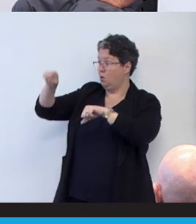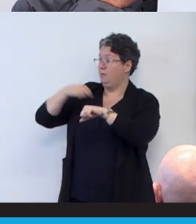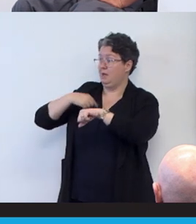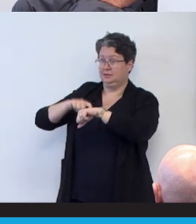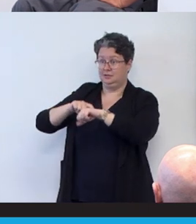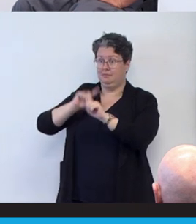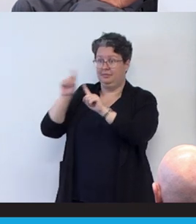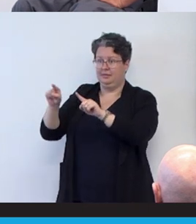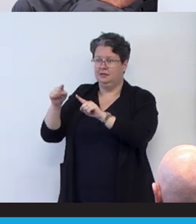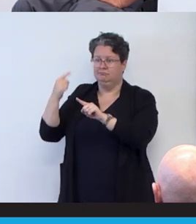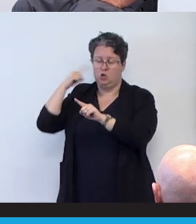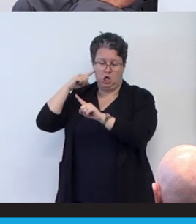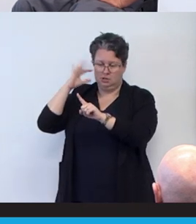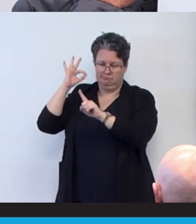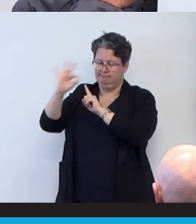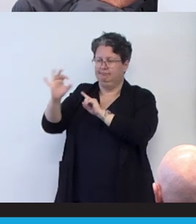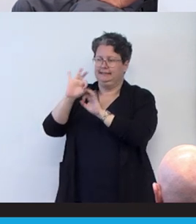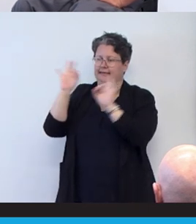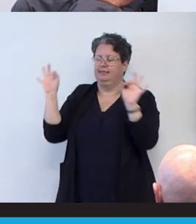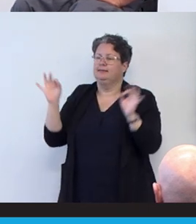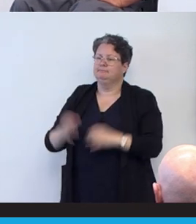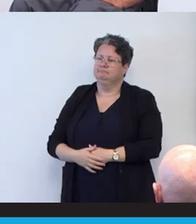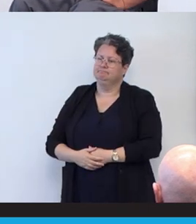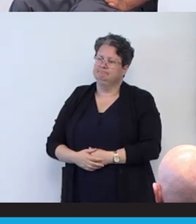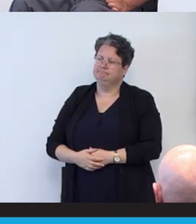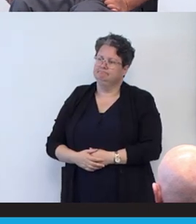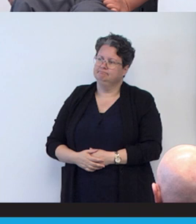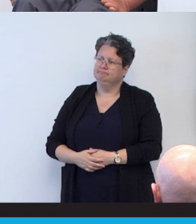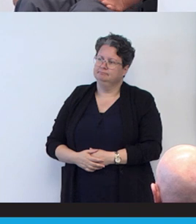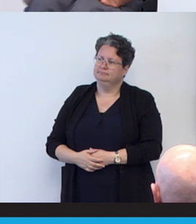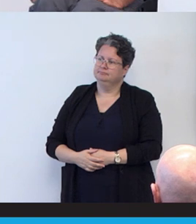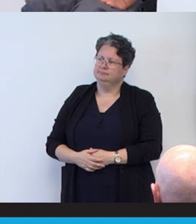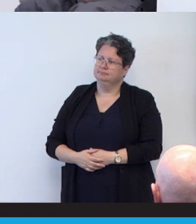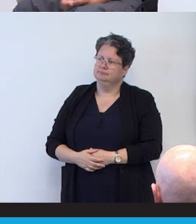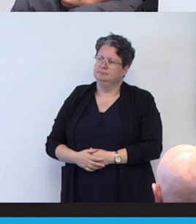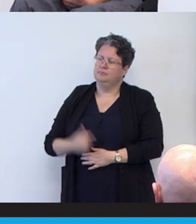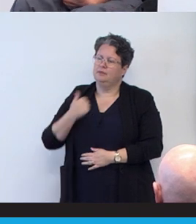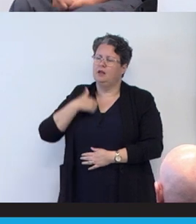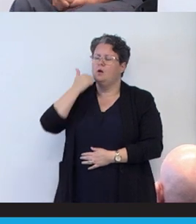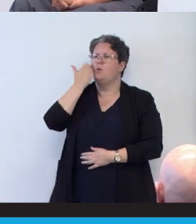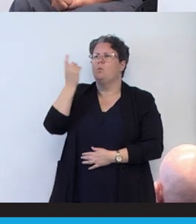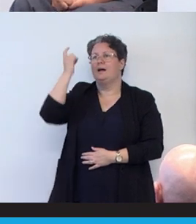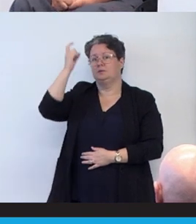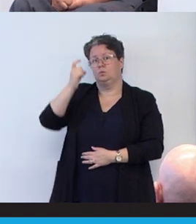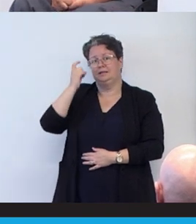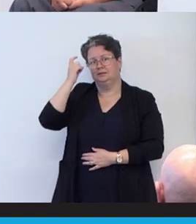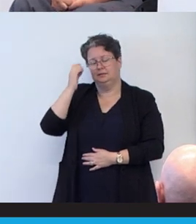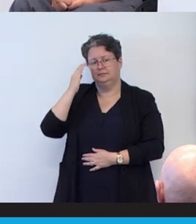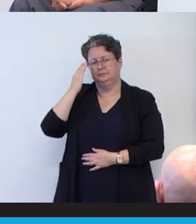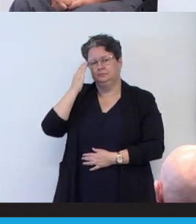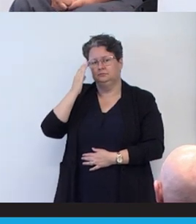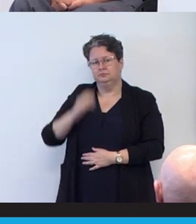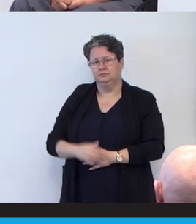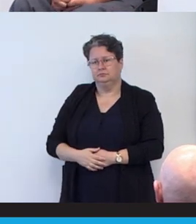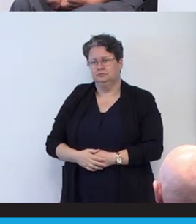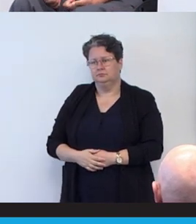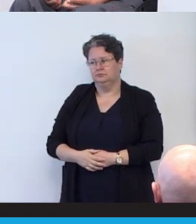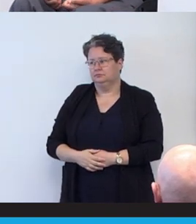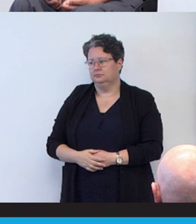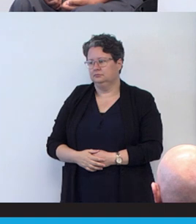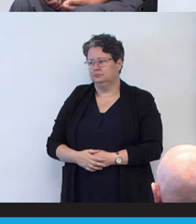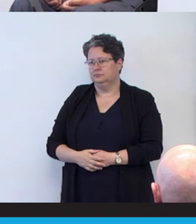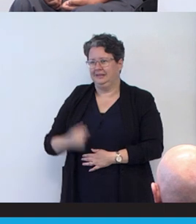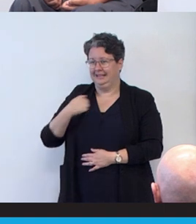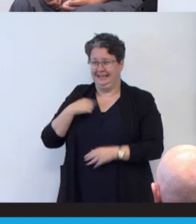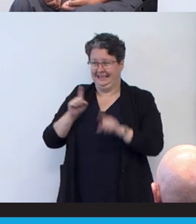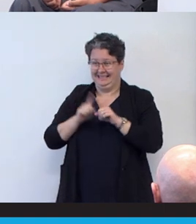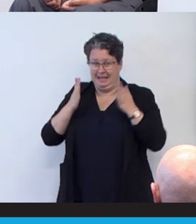we never heard from again. And I always wonder, I live, uh, I'm. I'm the same human being,